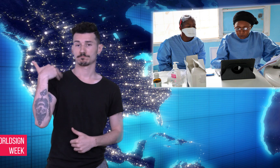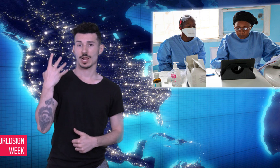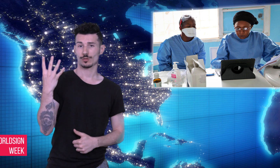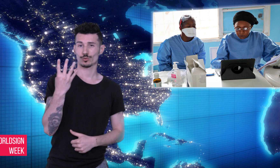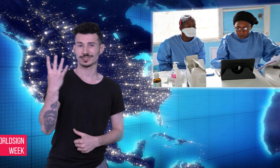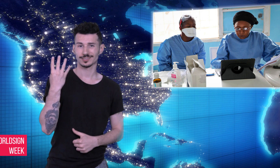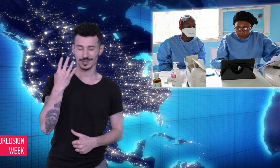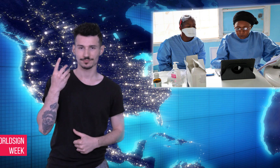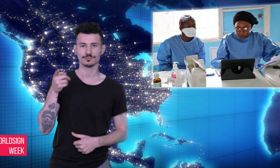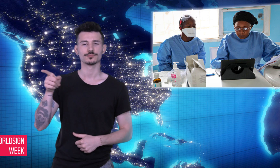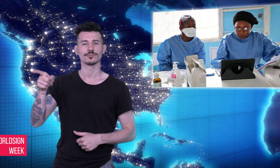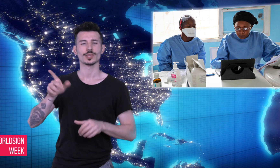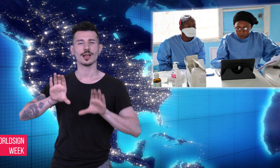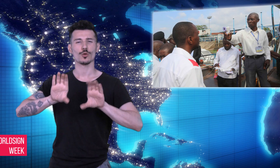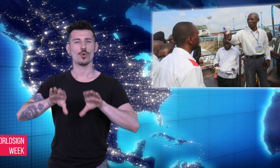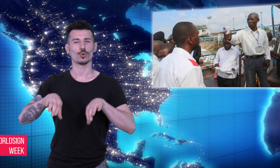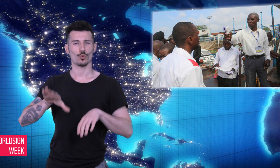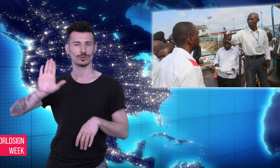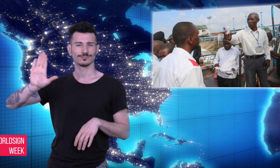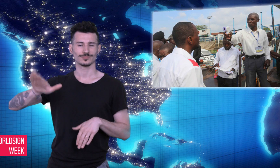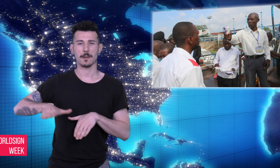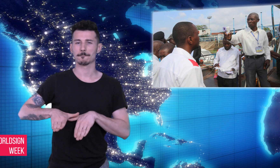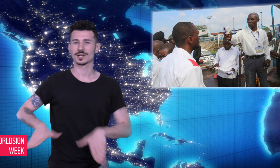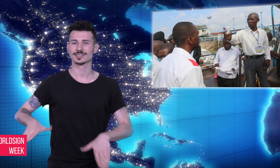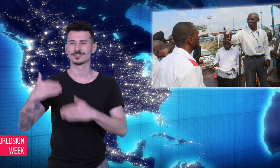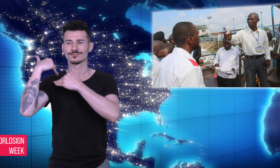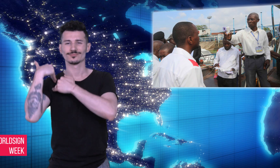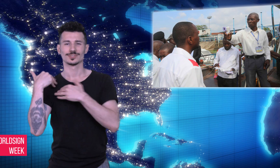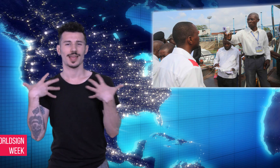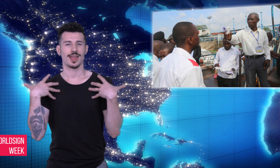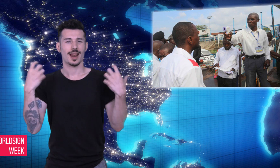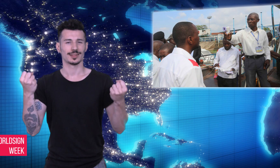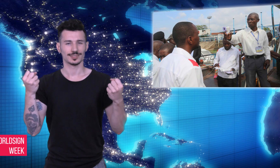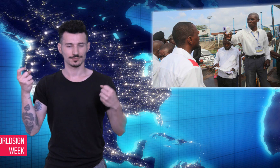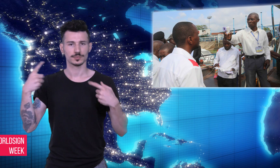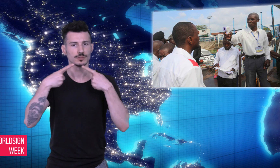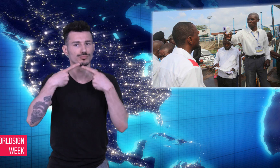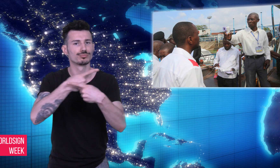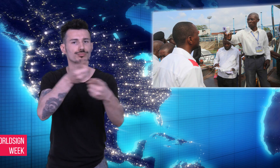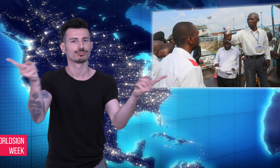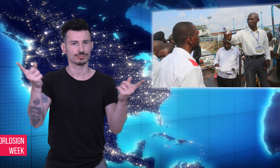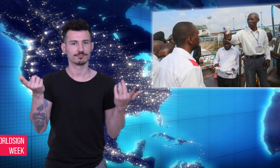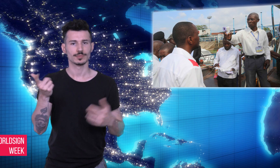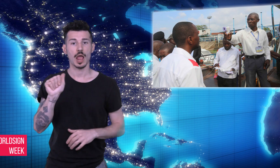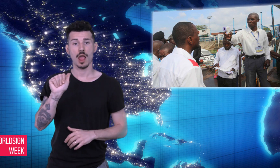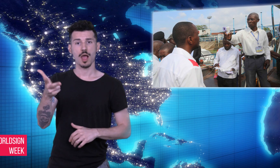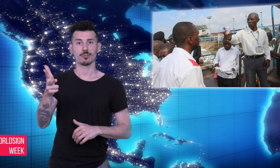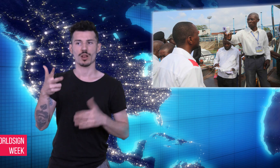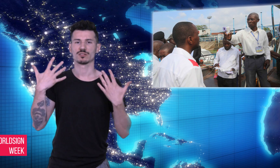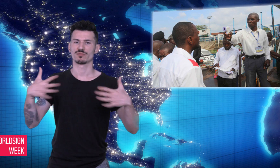virus in the Democratic Republic of Congo, nearly 700 people received